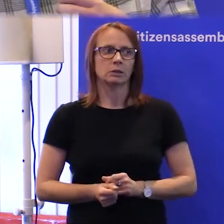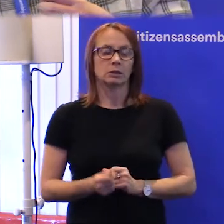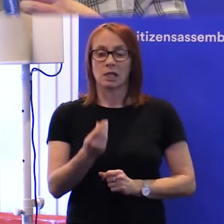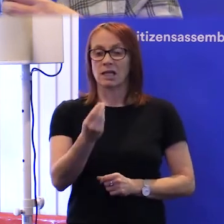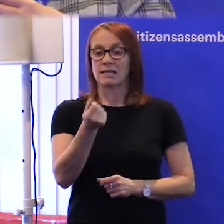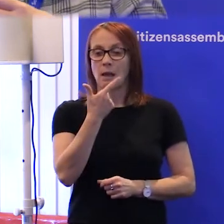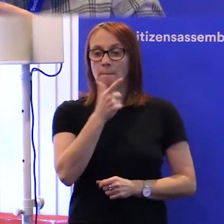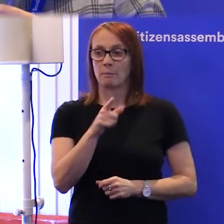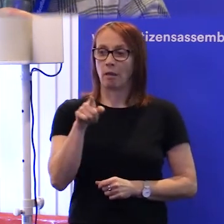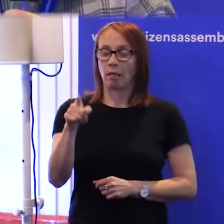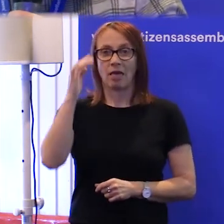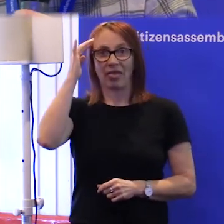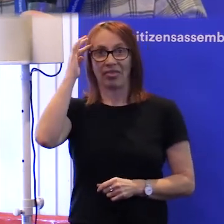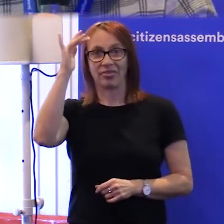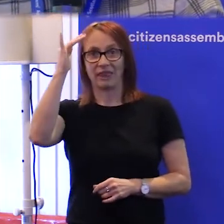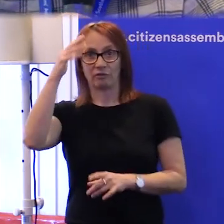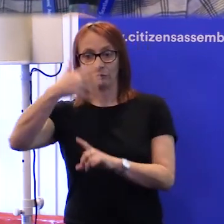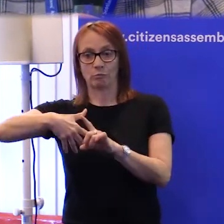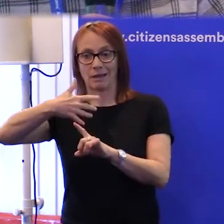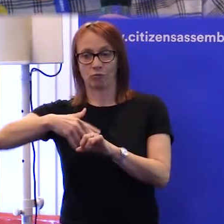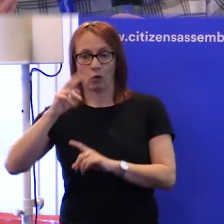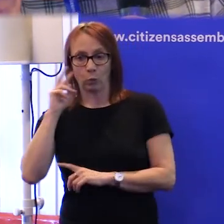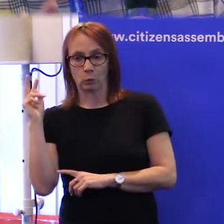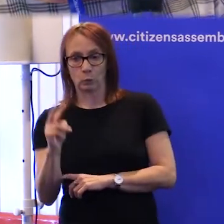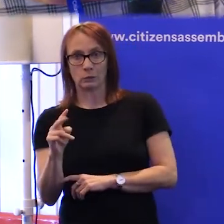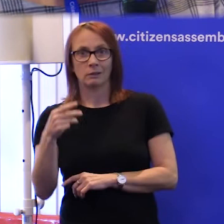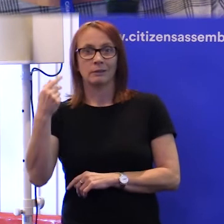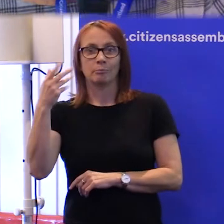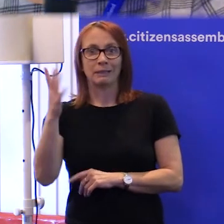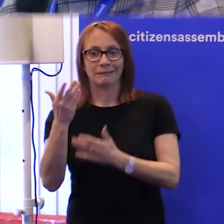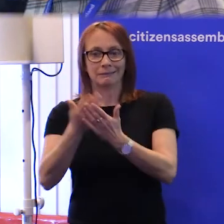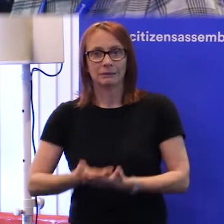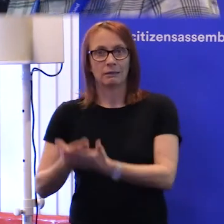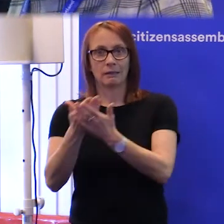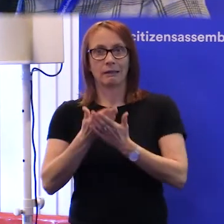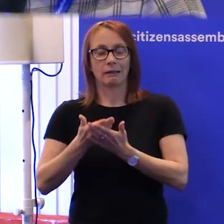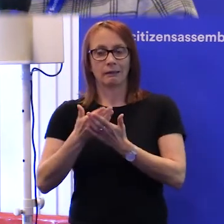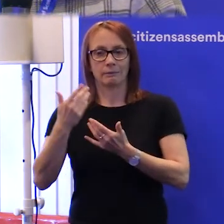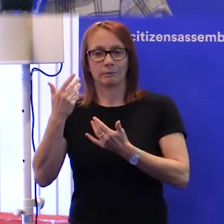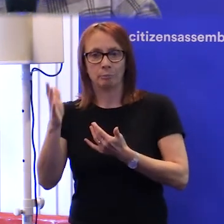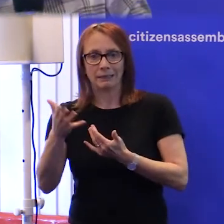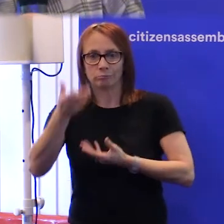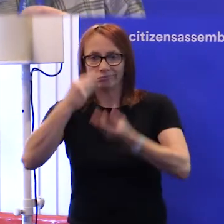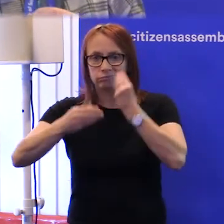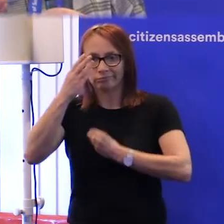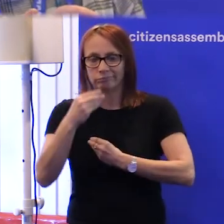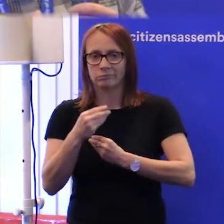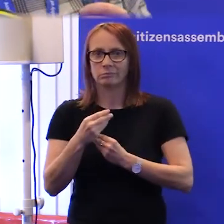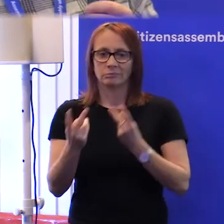coming from a more theoretical perspective something they've studied they've learnt a lot about others we'll be doing from that idea of social